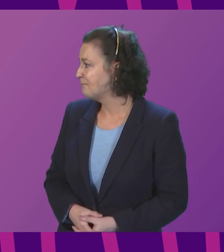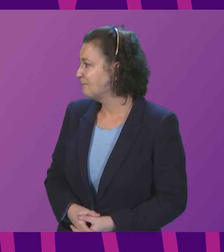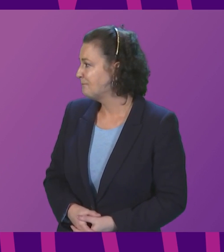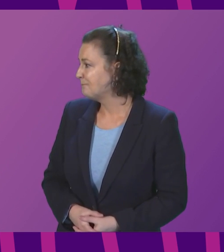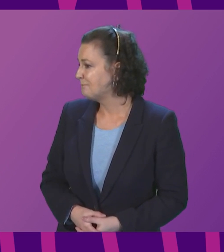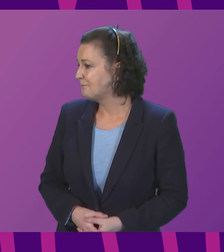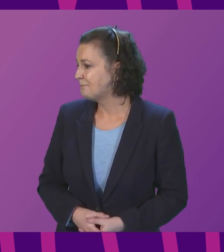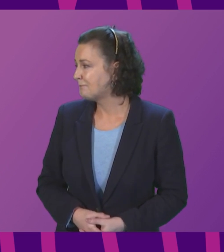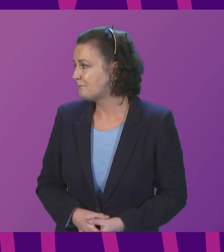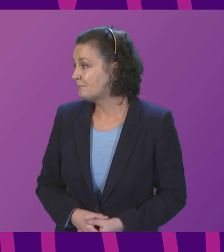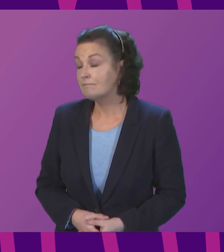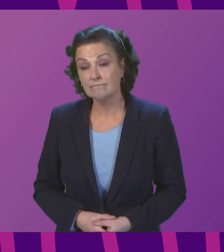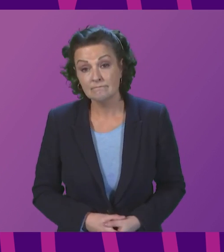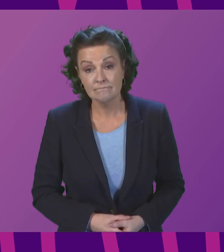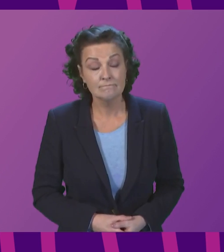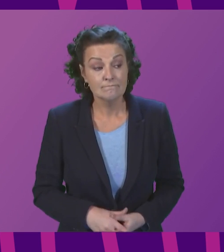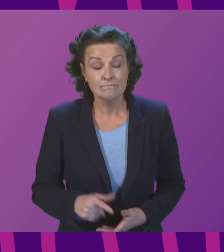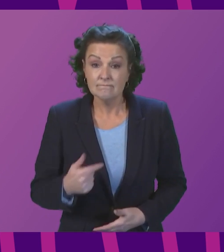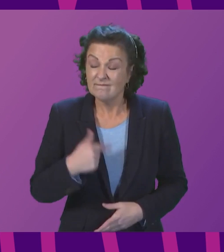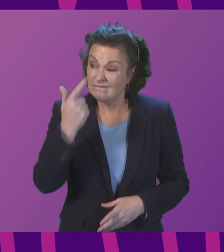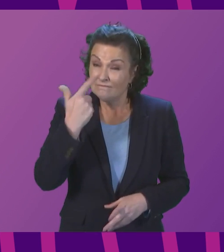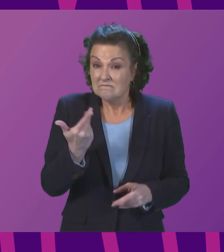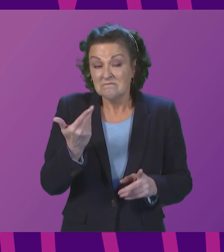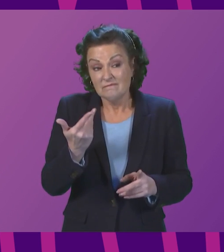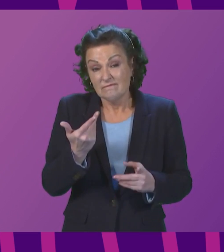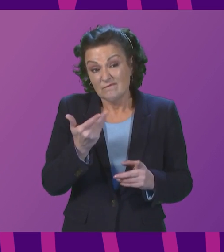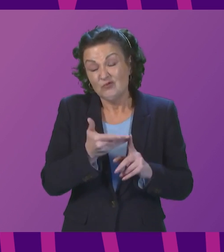I acknowledge that today’s announcement on face masks in schools was made on the basis